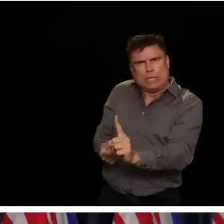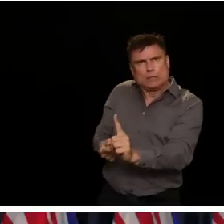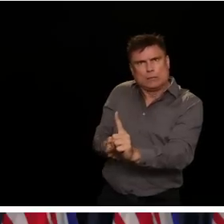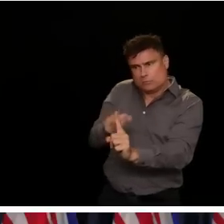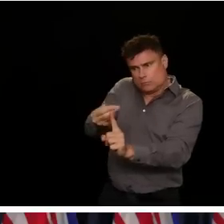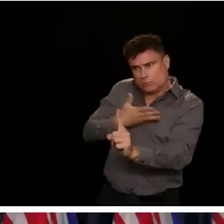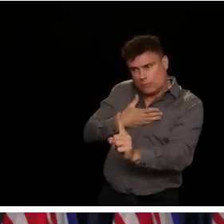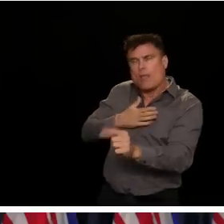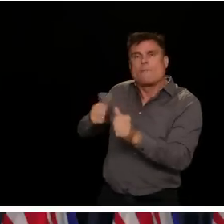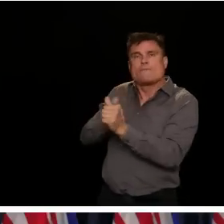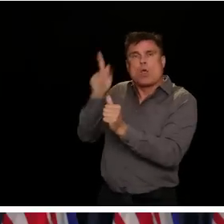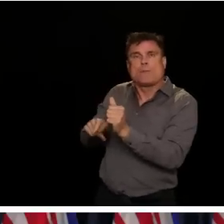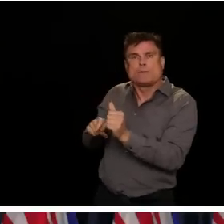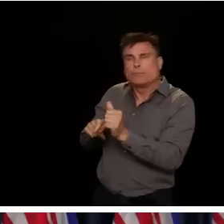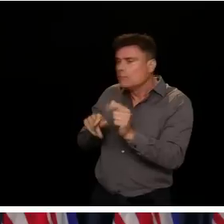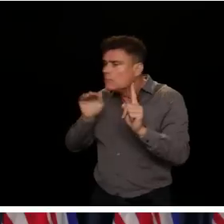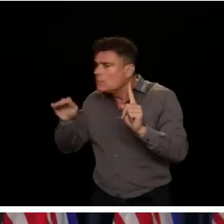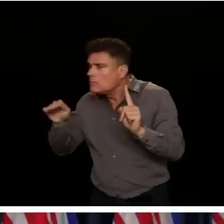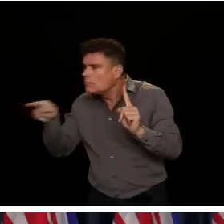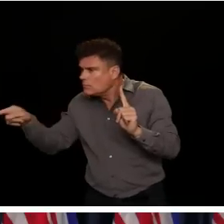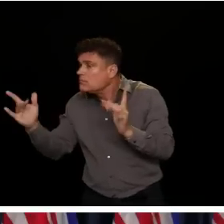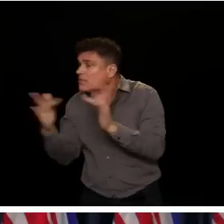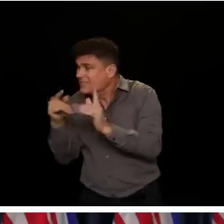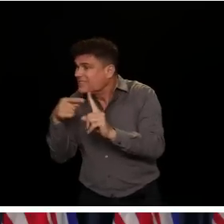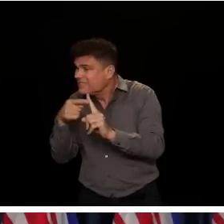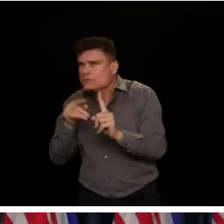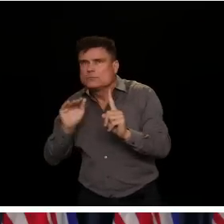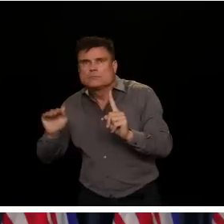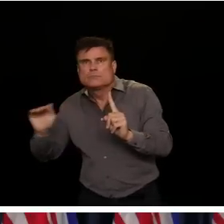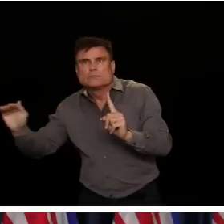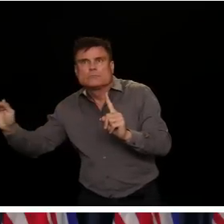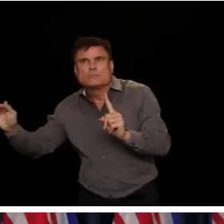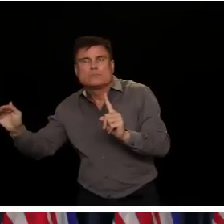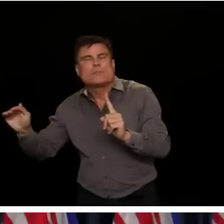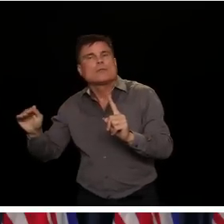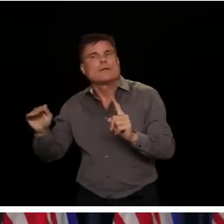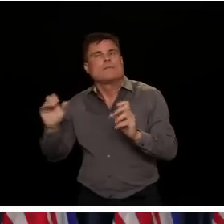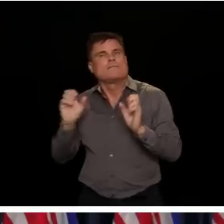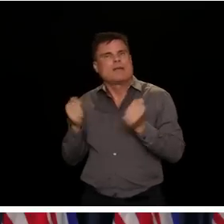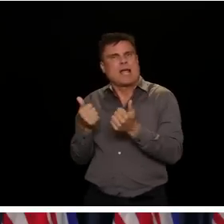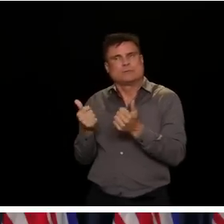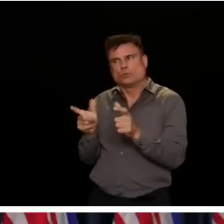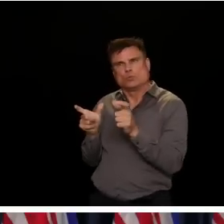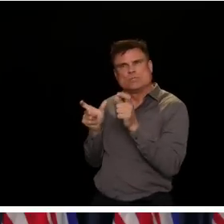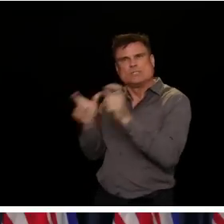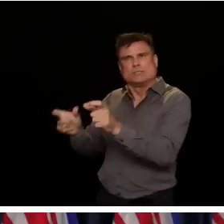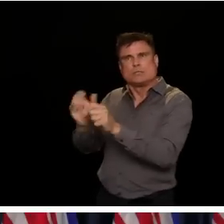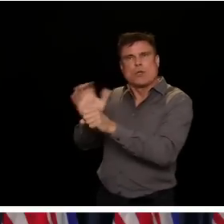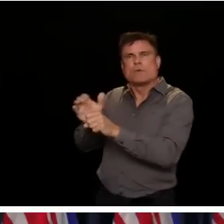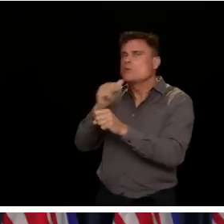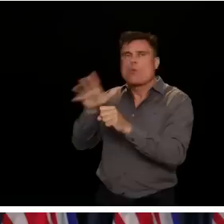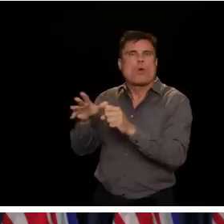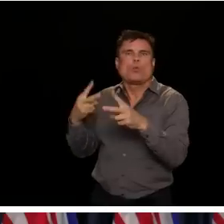within 48 hours. These are scenarios we are working towards now,